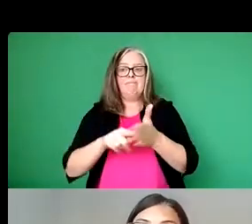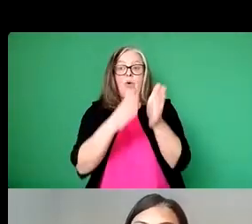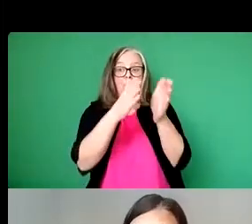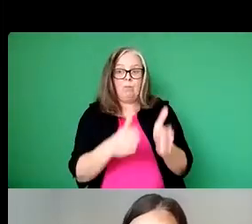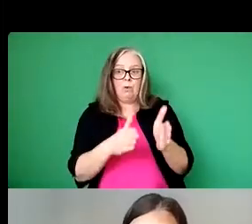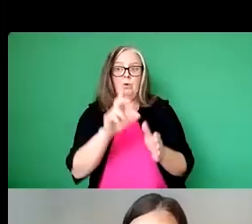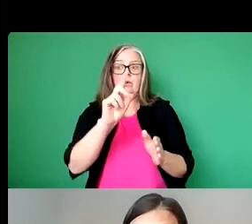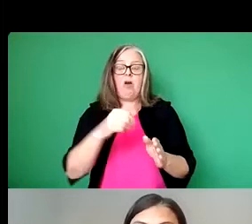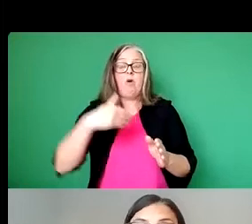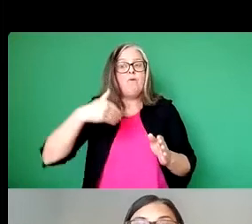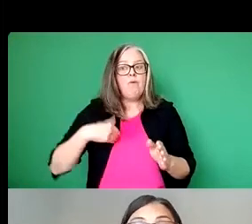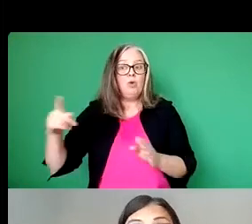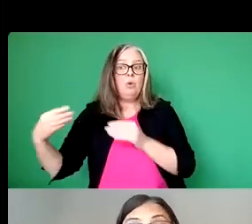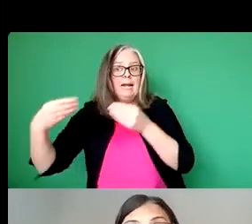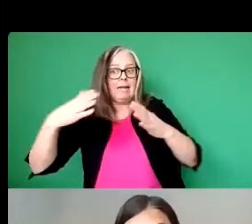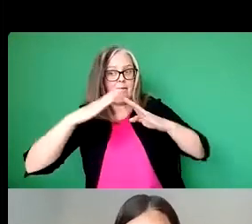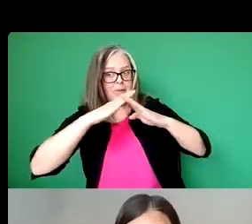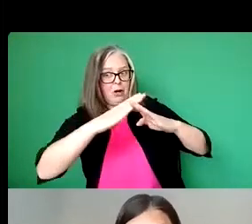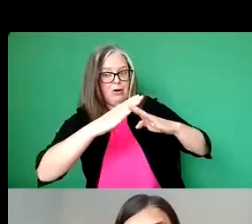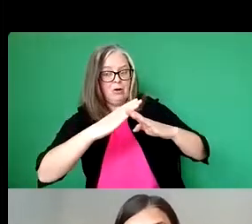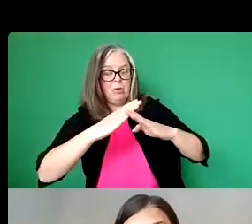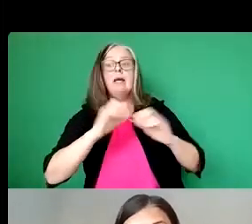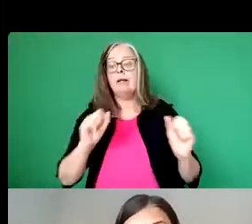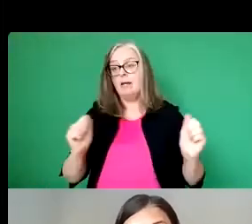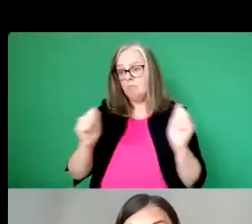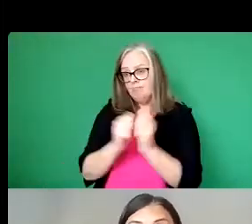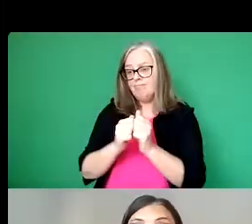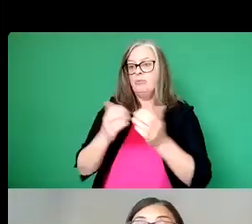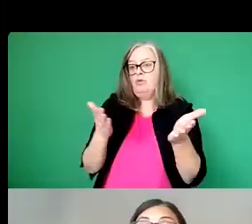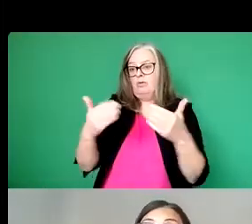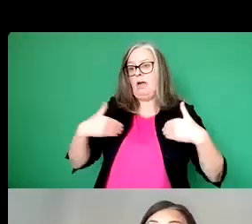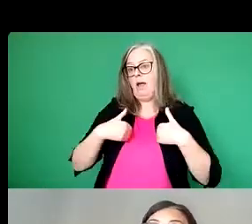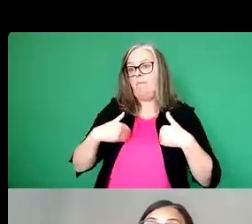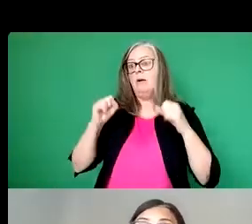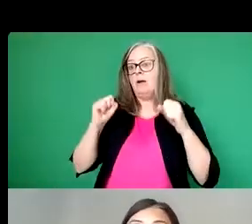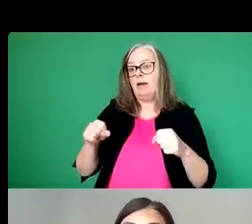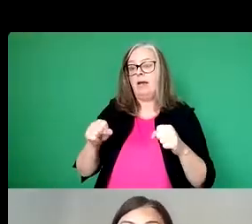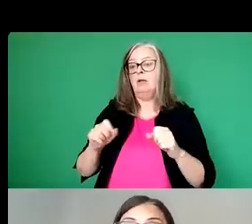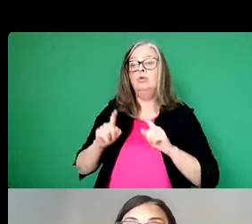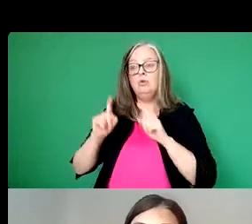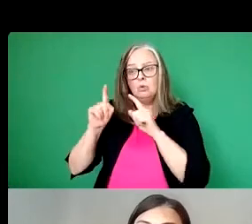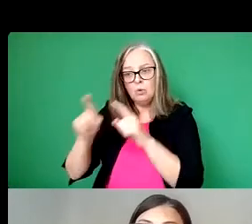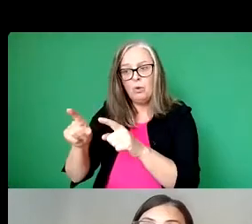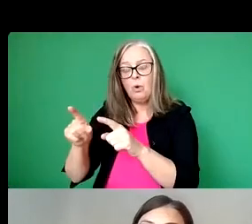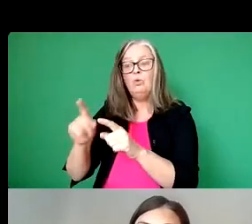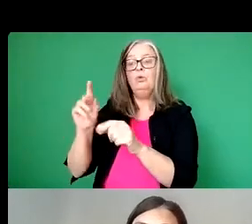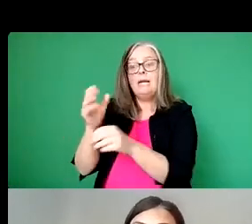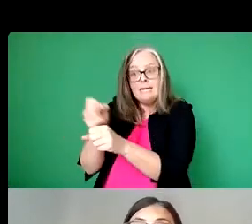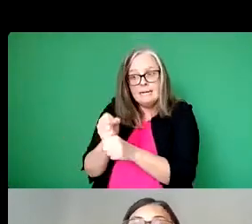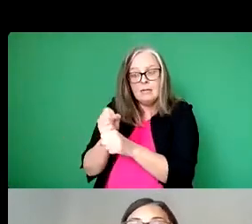a barrier may be accompanied by a service animal when they seek to obtain use or benefit from the